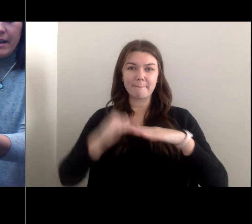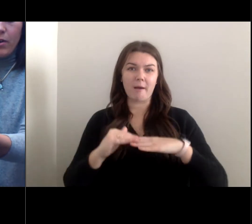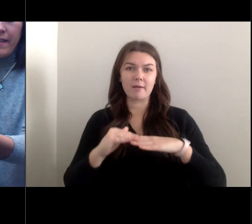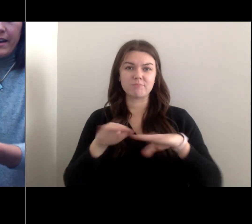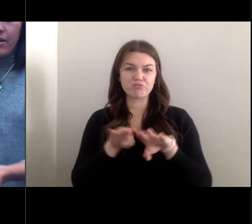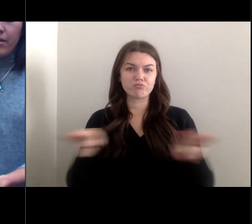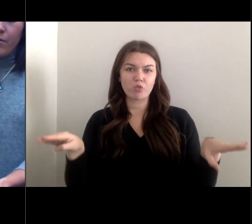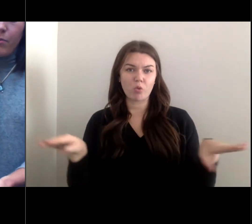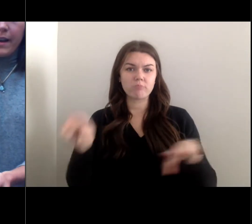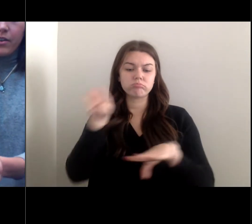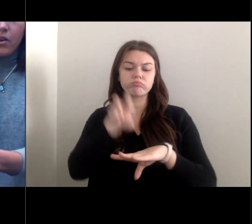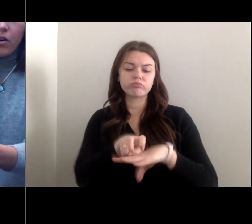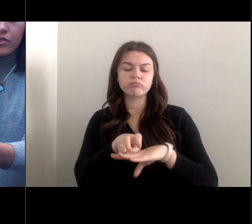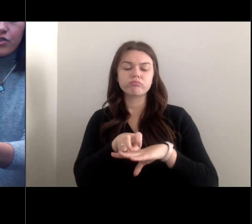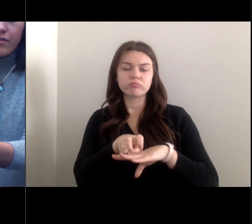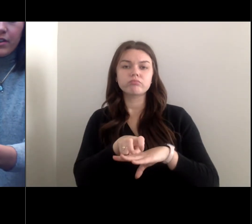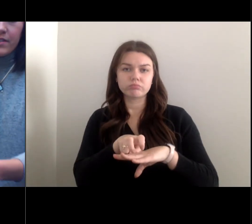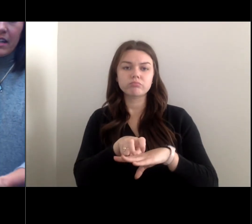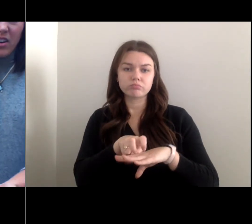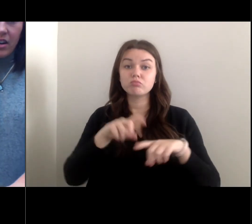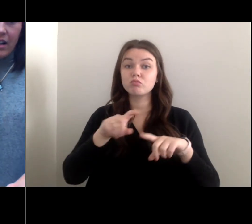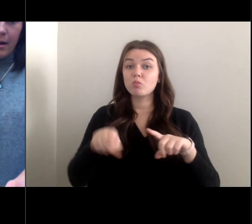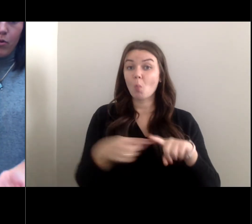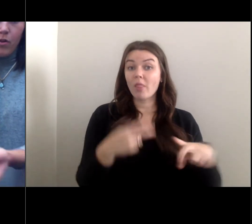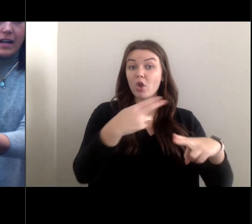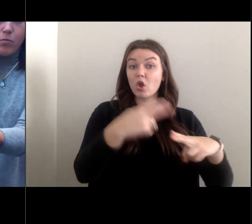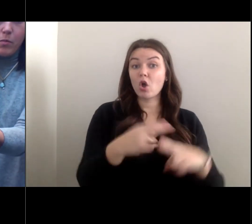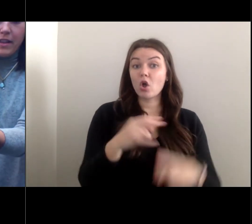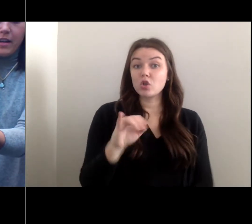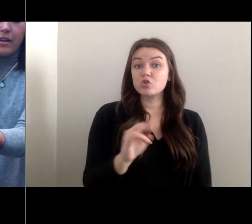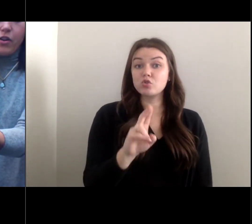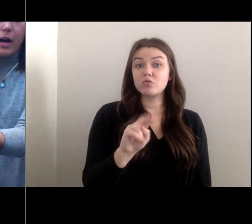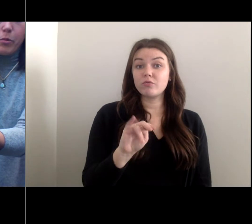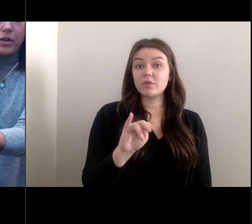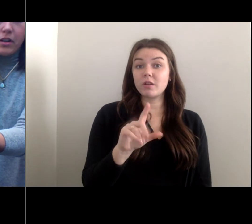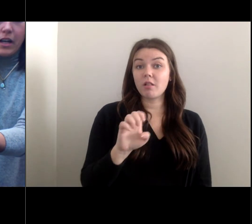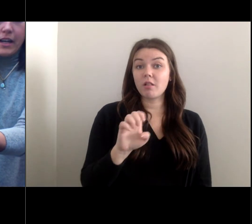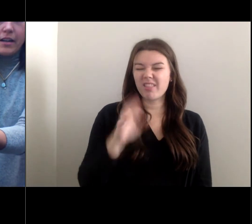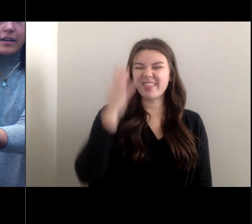And when they're called juveniles, they look a lot more like what we think a crab would look like.